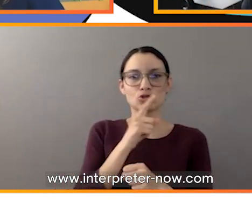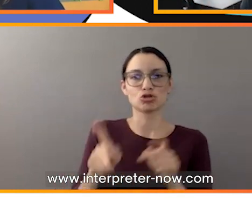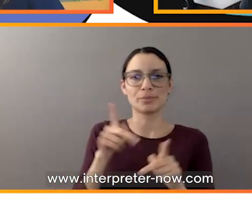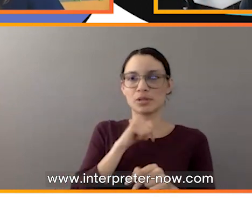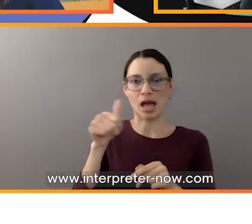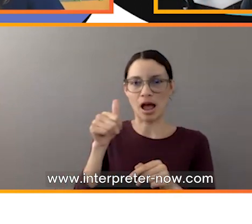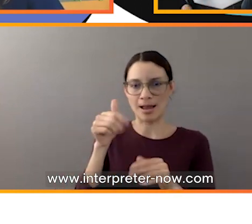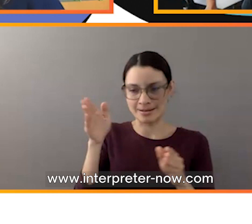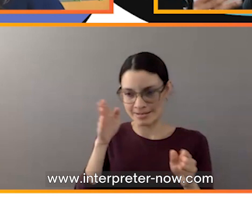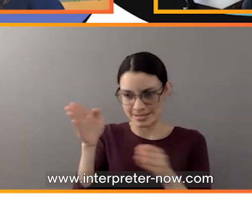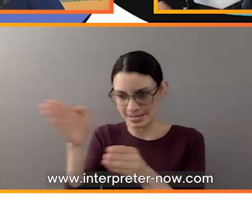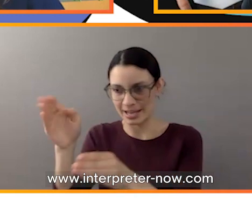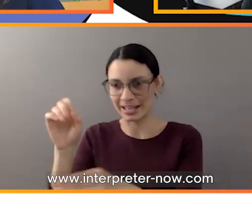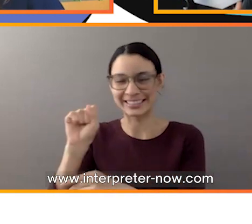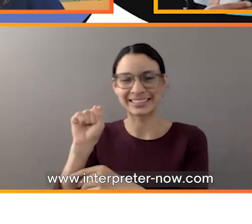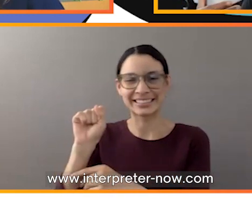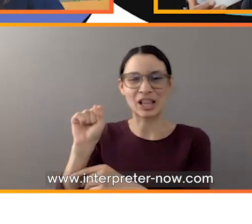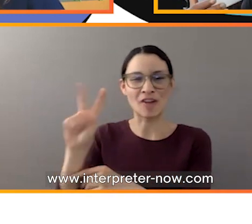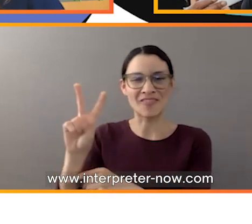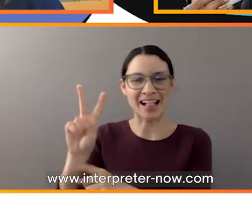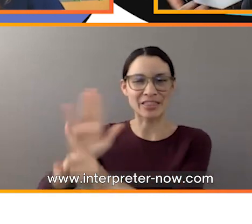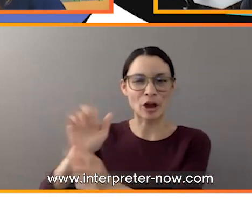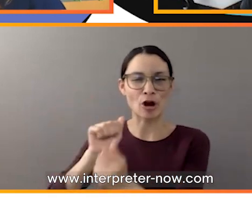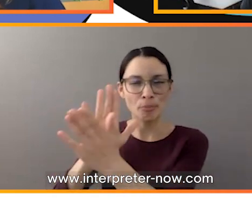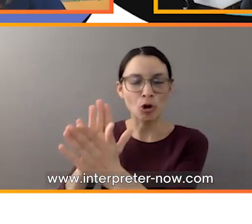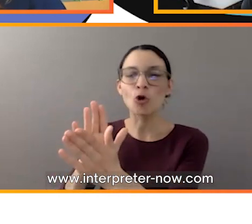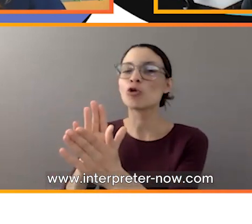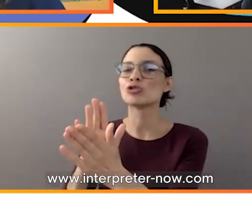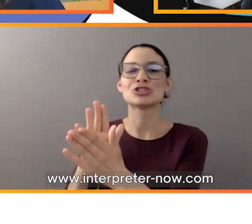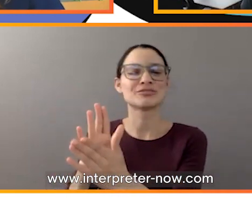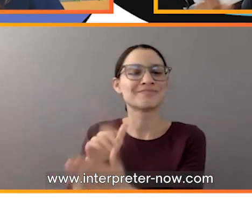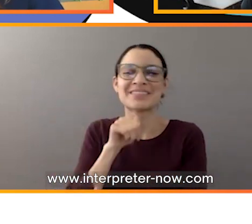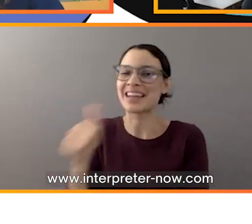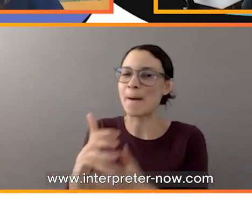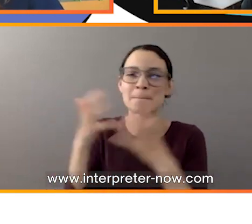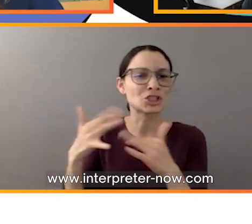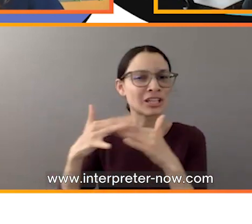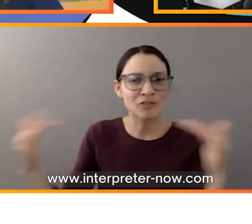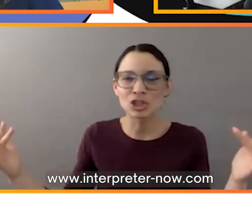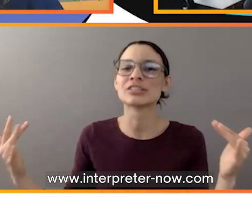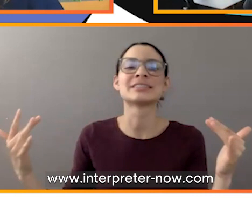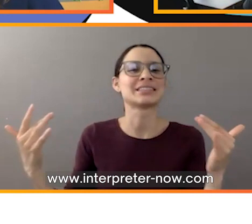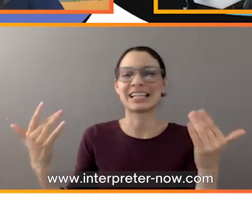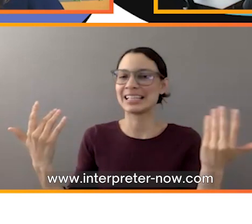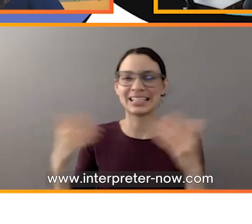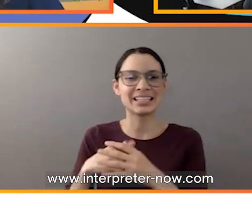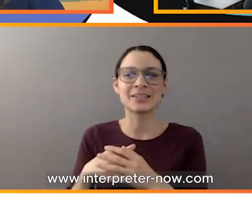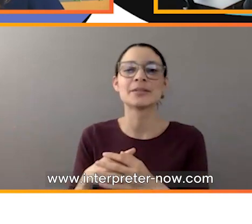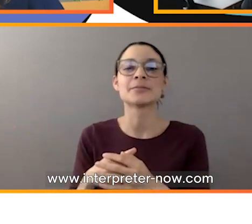diverse people in roles, lack of diverse people in venture capital funding. Those events were special.